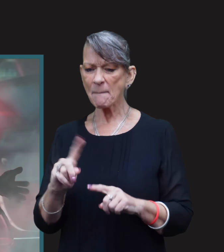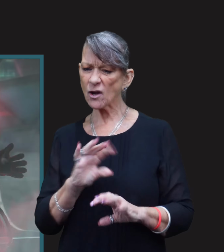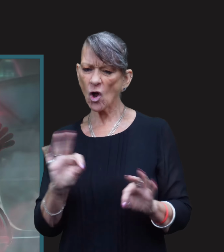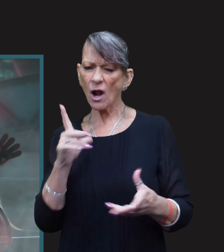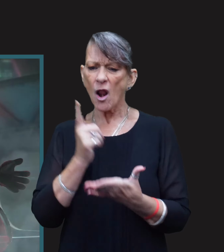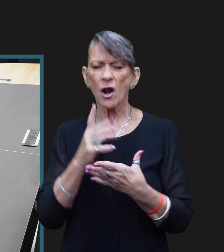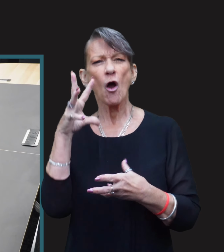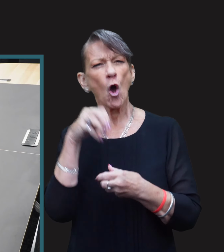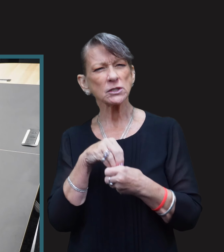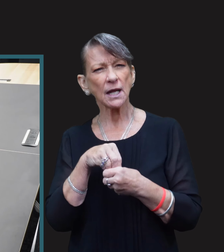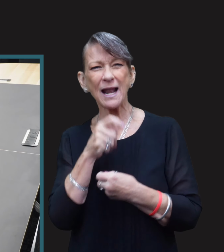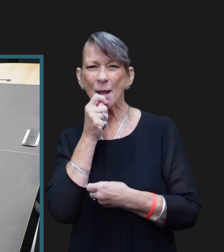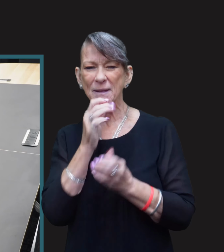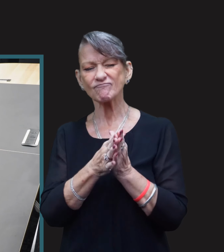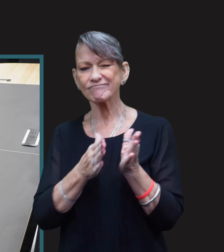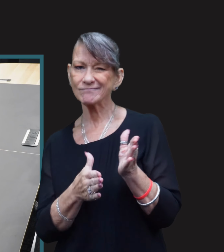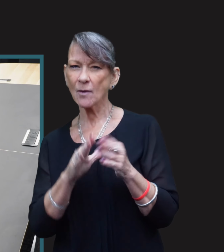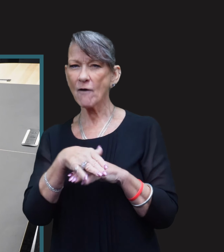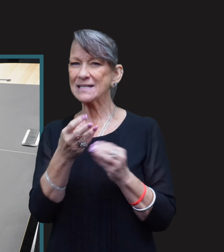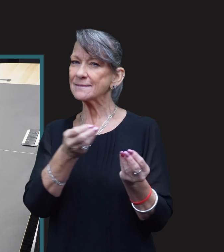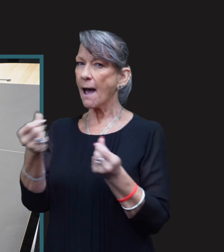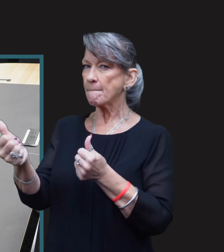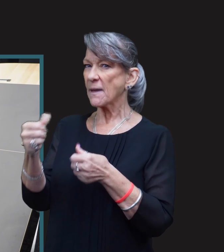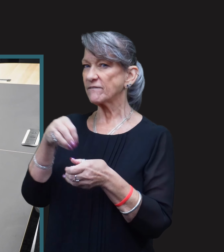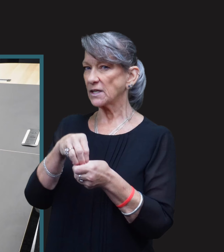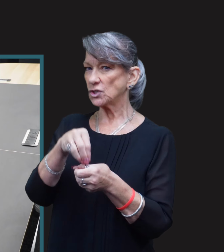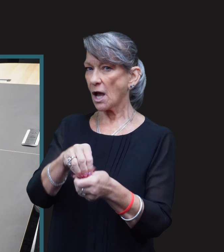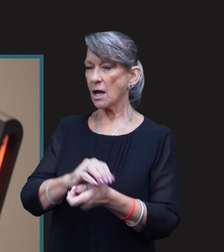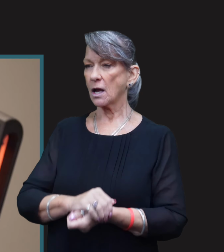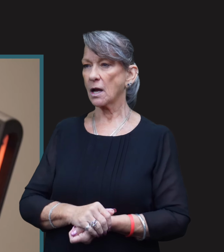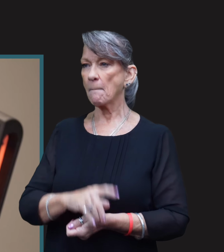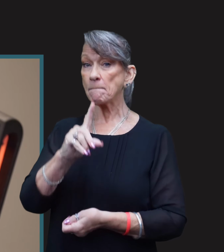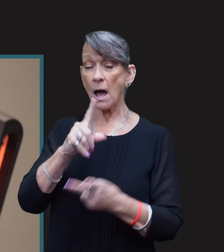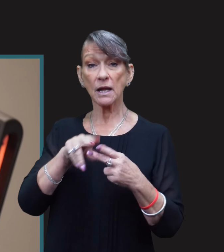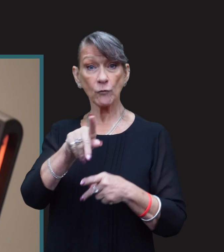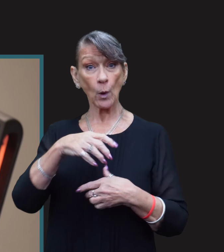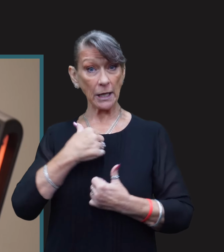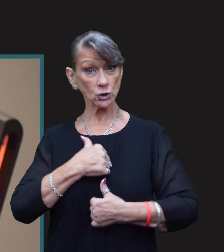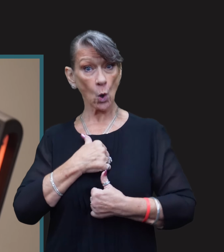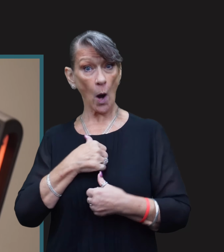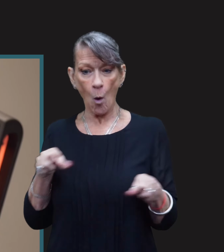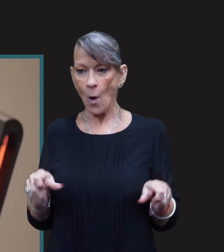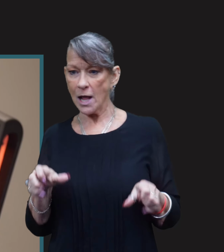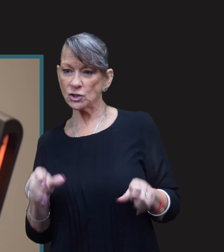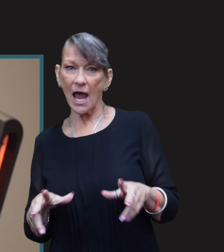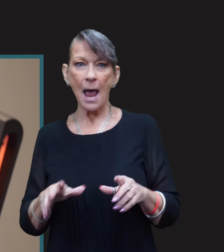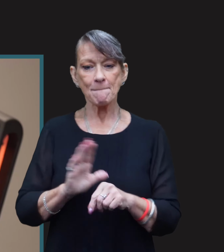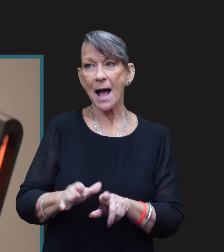and, is lacking in accessibility features. But, if you enjoy wheelchair basketball and video games,